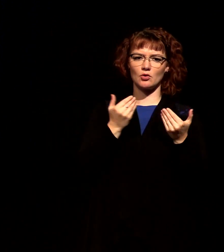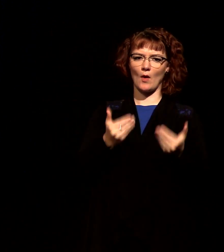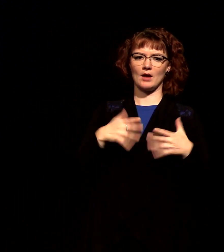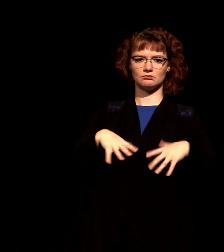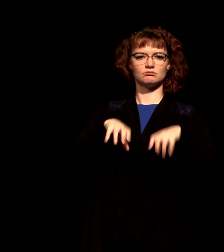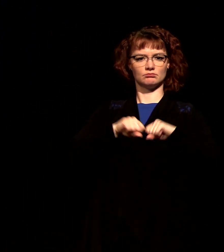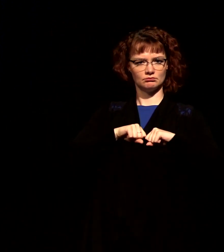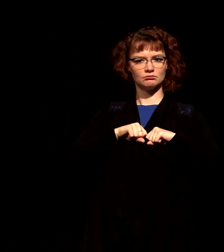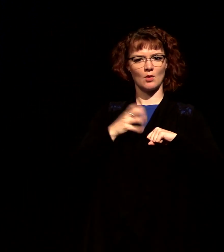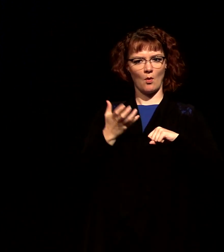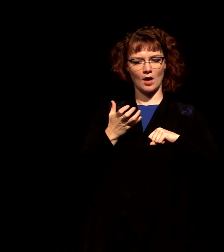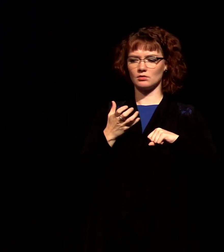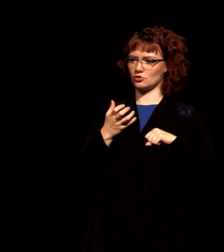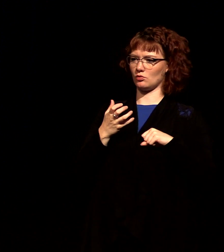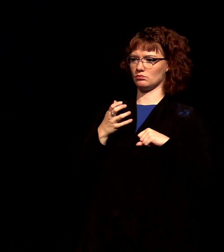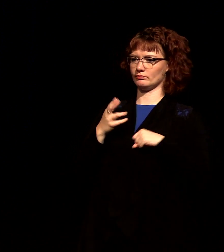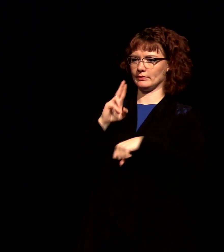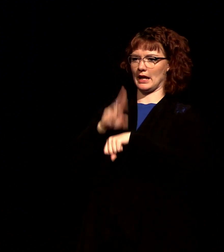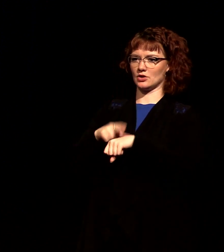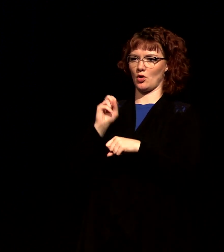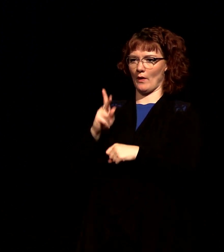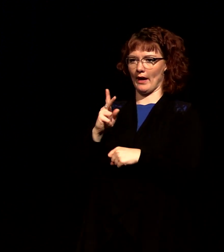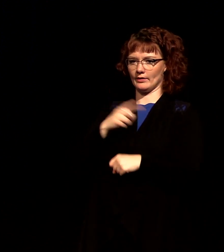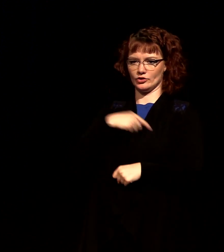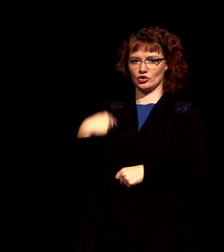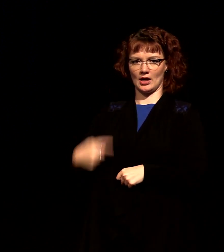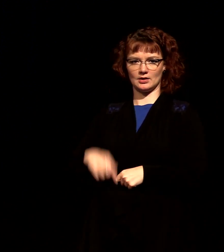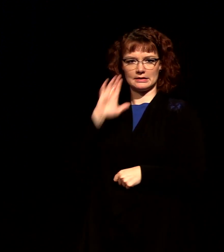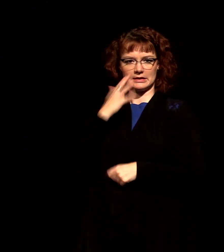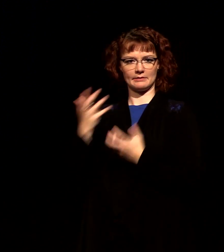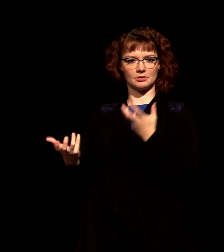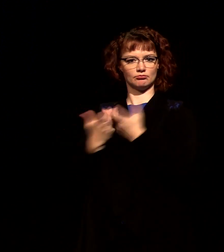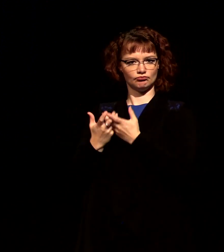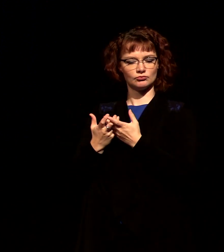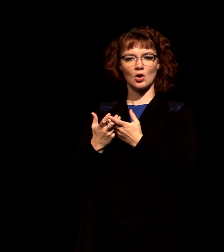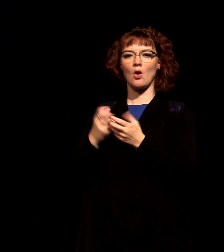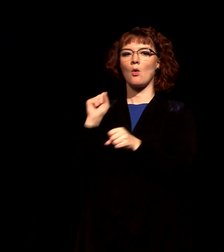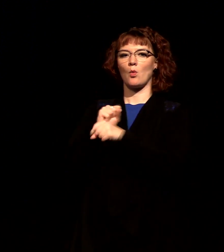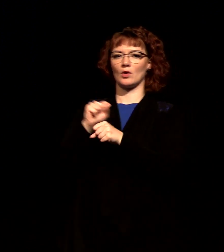waited and waited and waited for that email to come saying, your